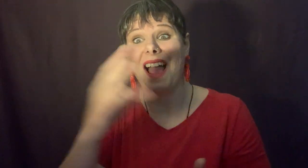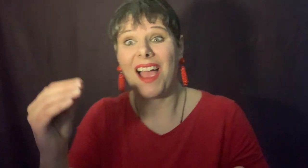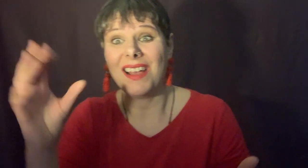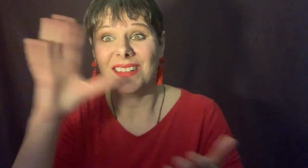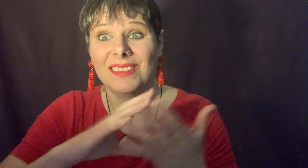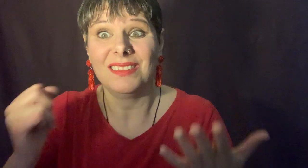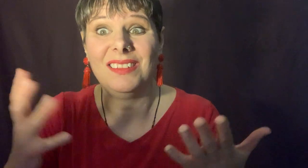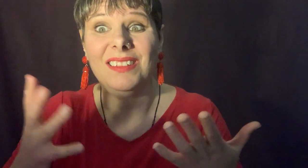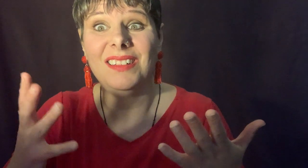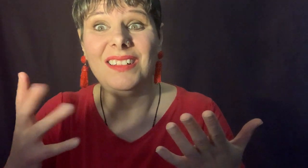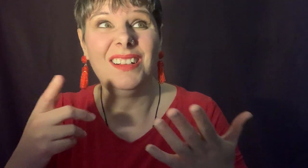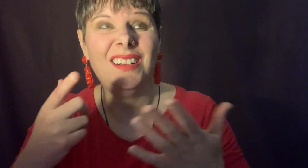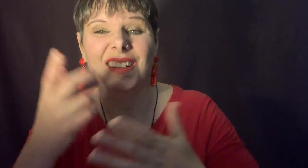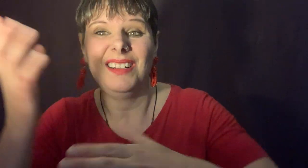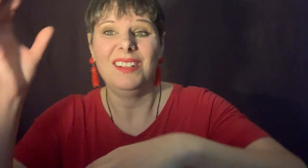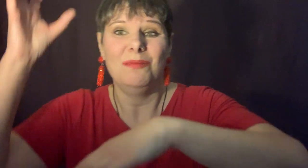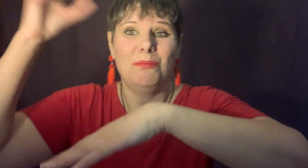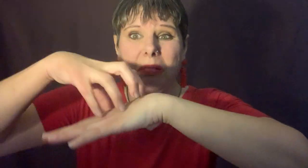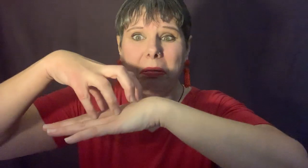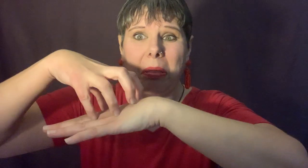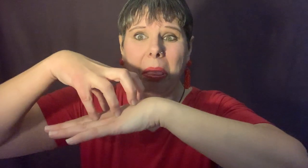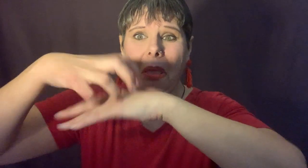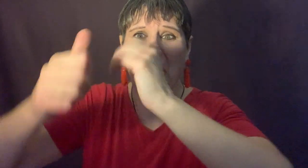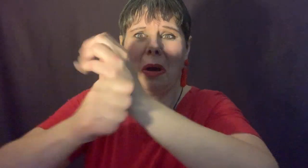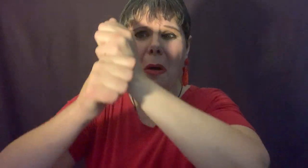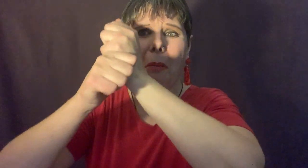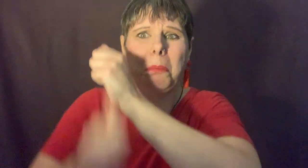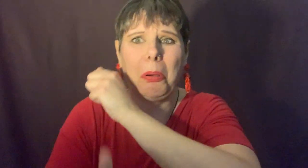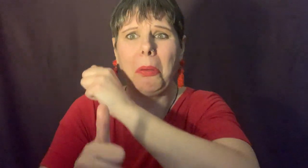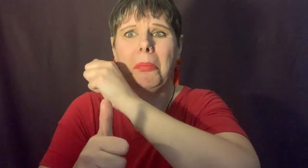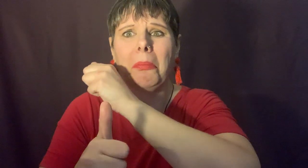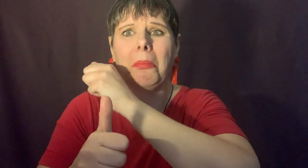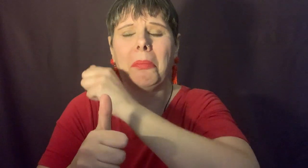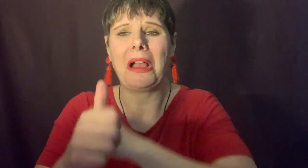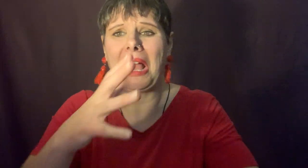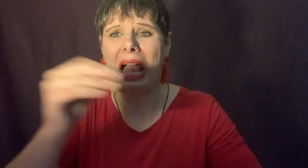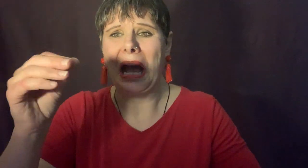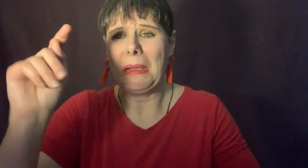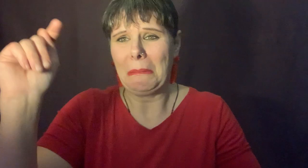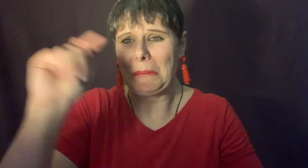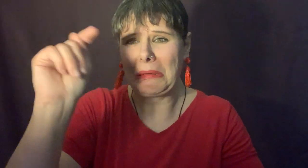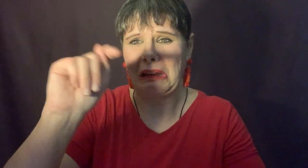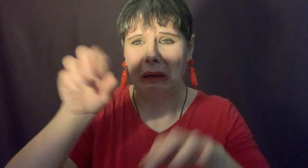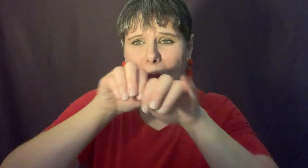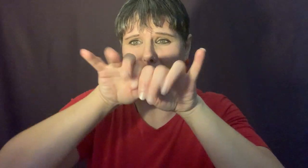Mind you there was a load of poop and pee pee